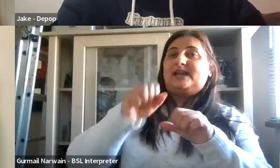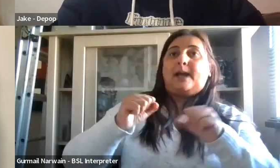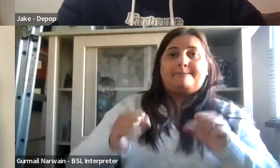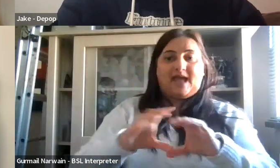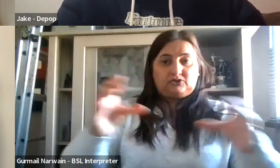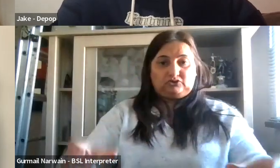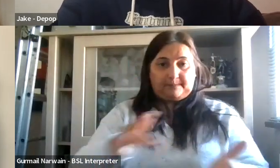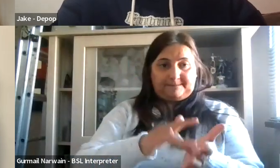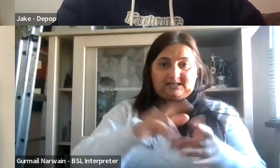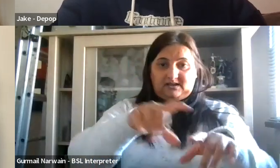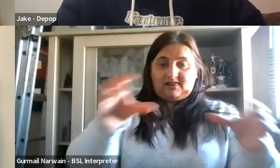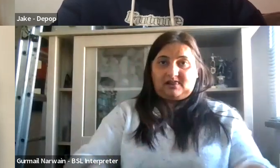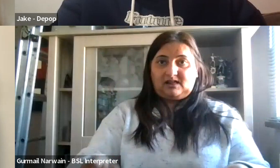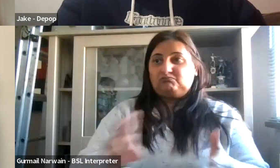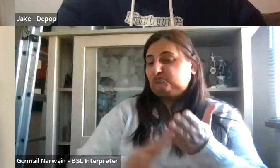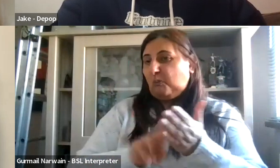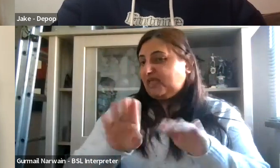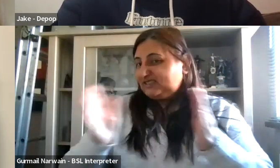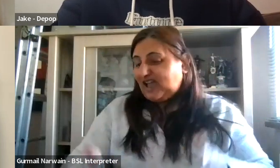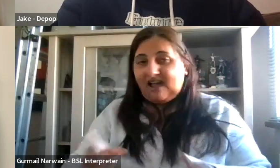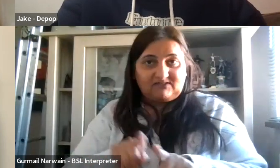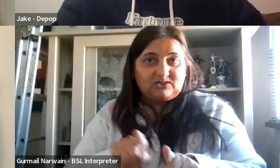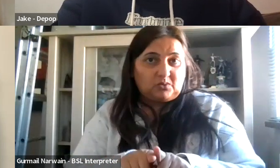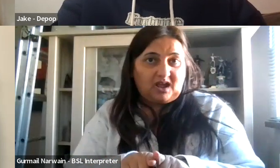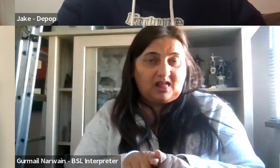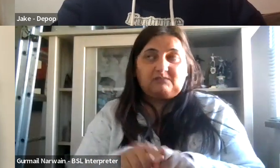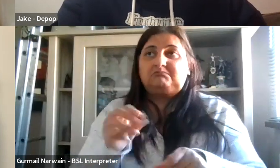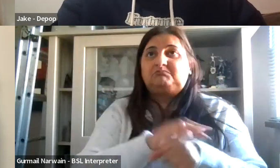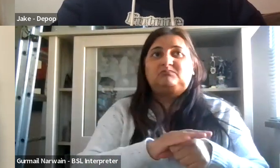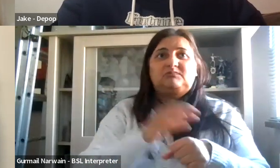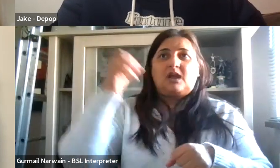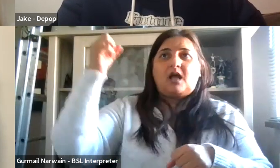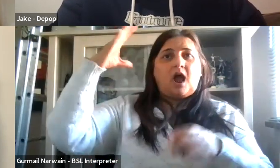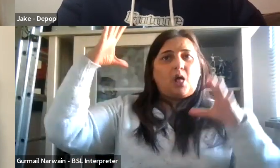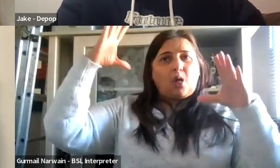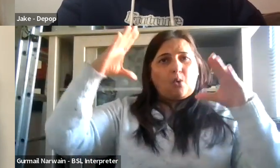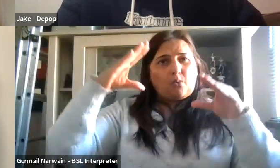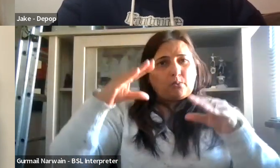as well as you kind of just standard desks. We've got areas with dim lighting. Where I'm looking out. We have areas with Tim lighting.